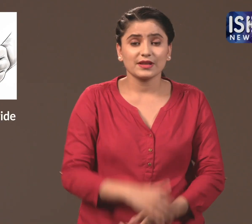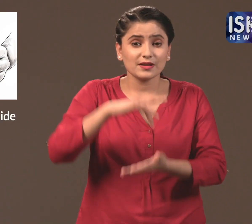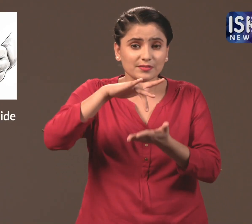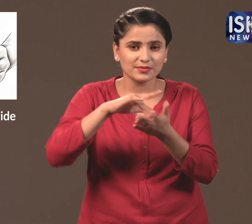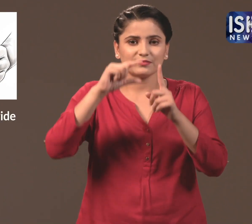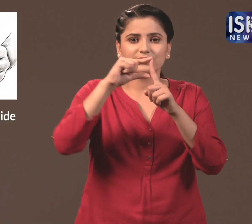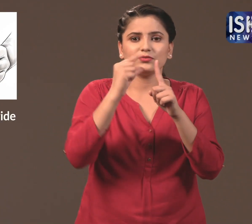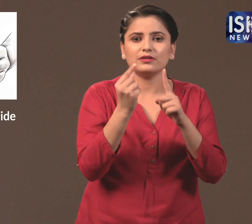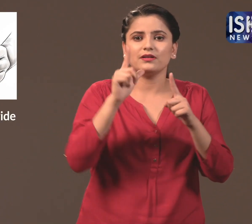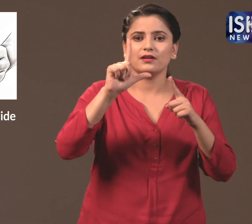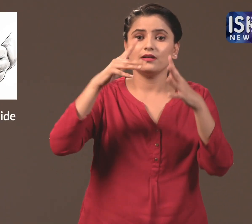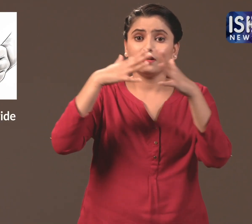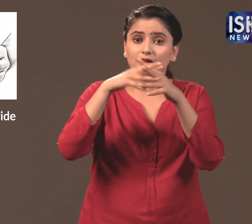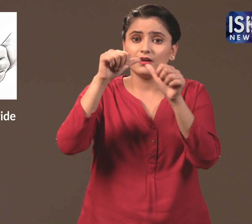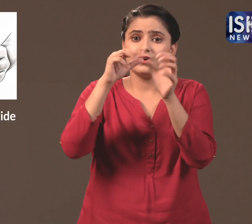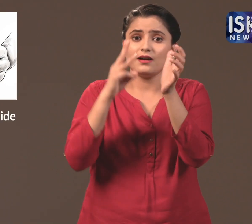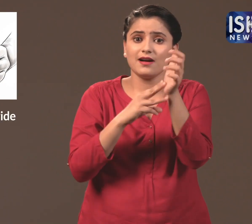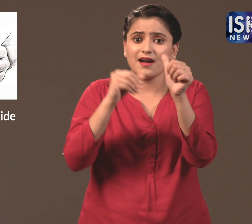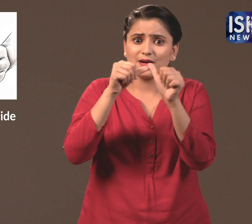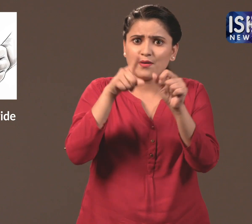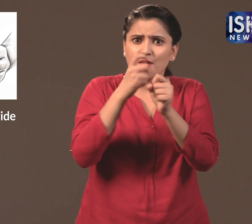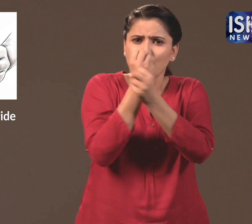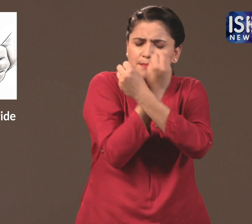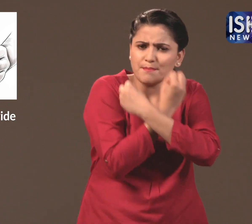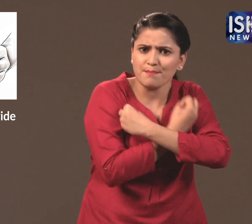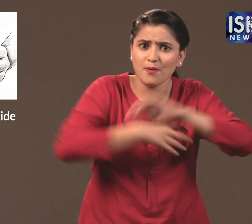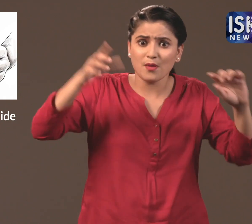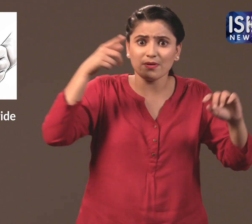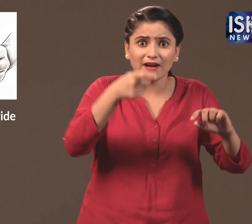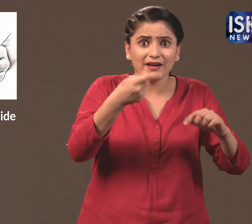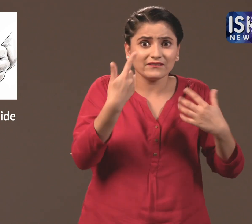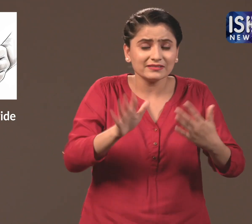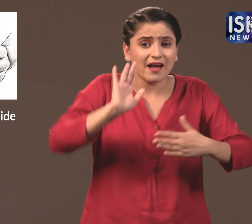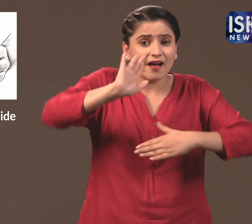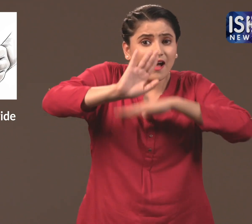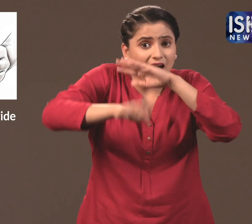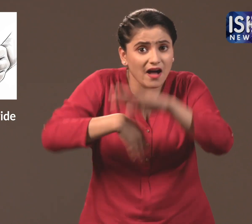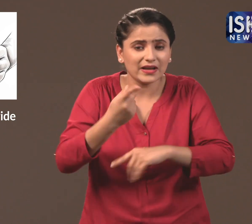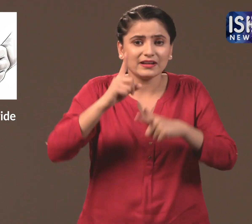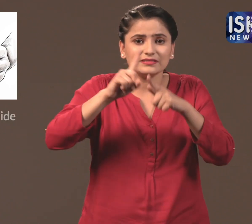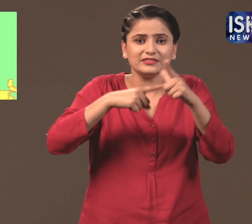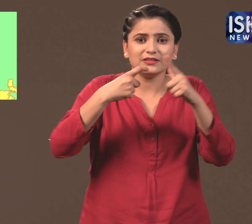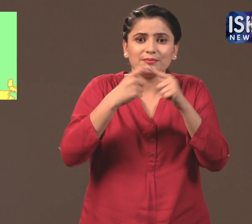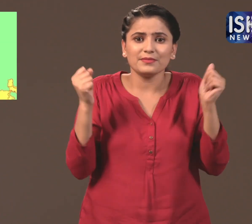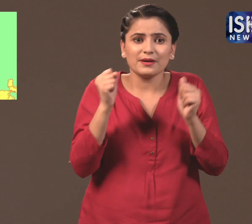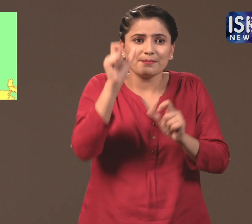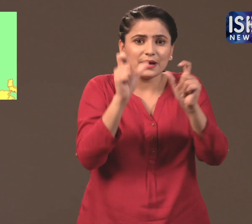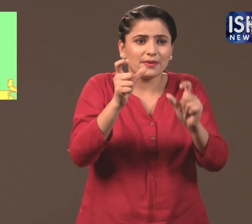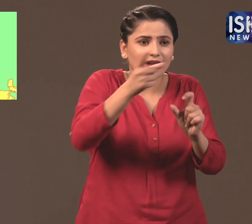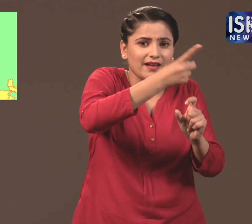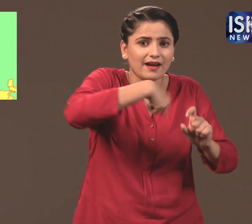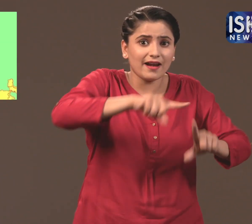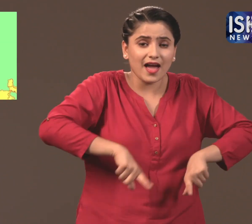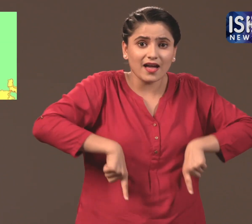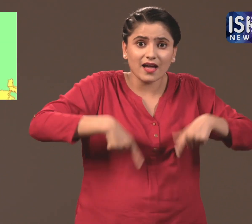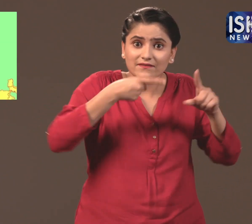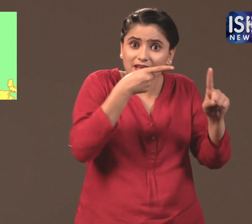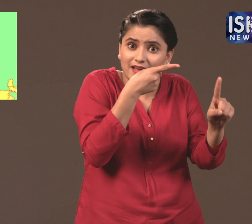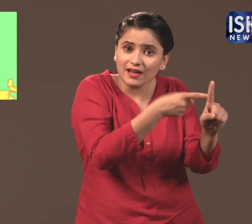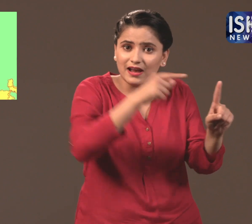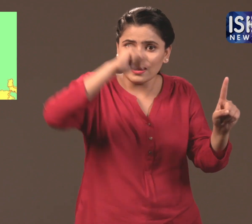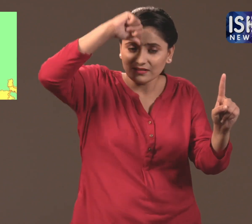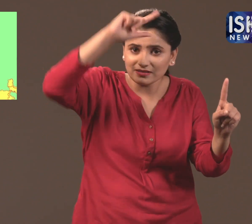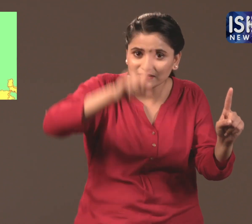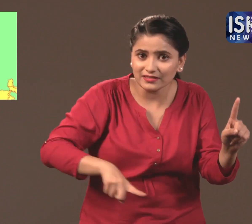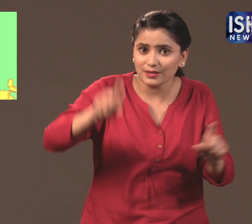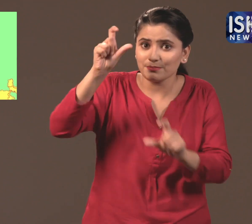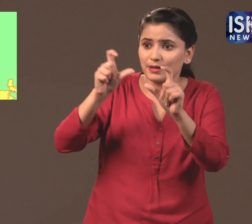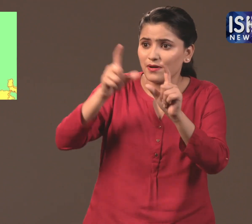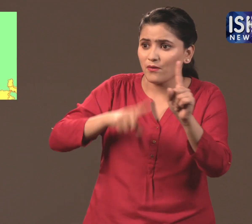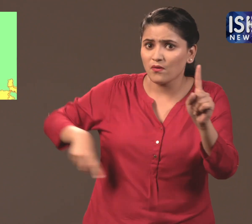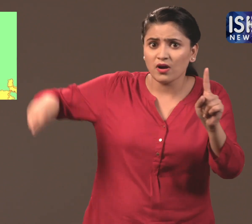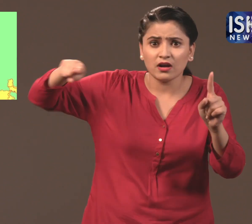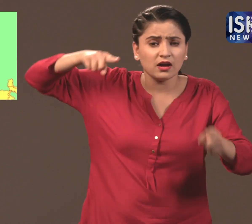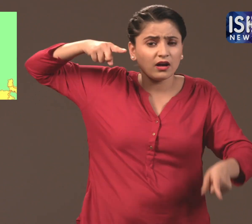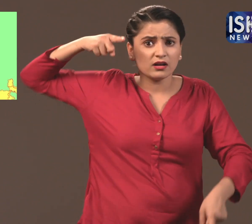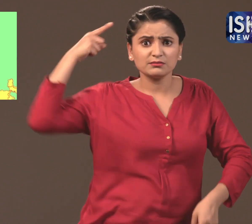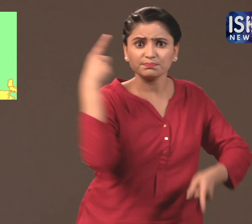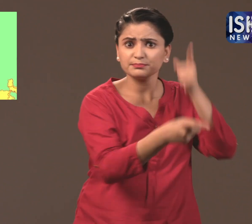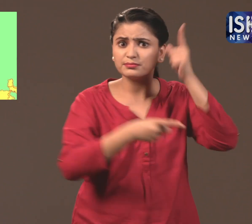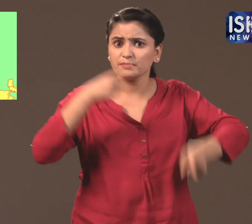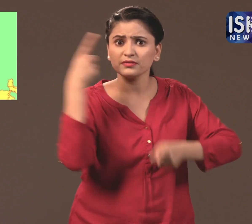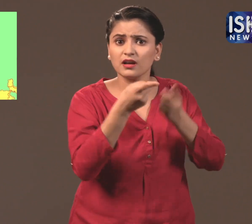After the Pulwama attacks, people belonging to J&K were attacked all over India.